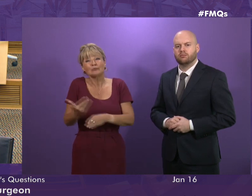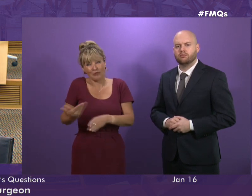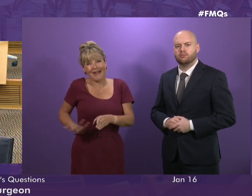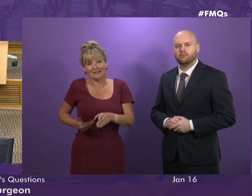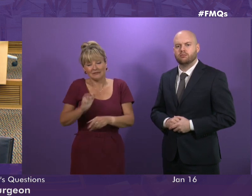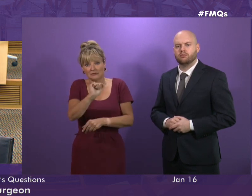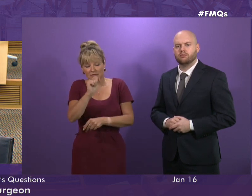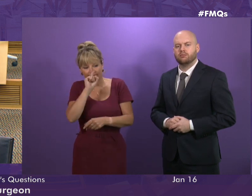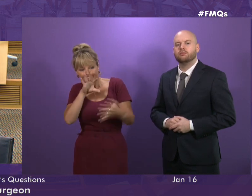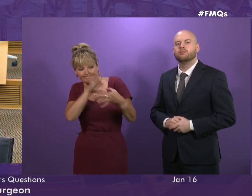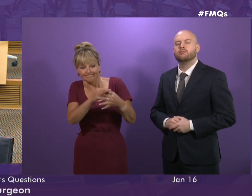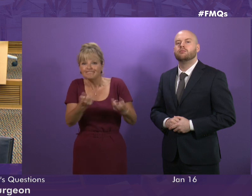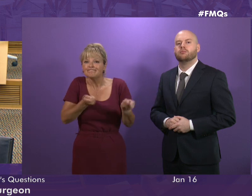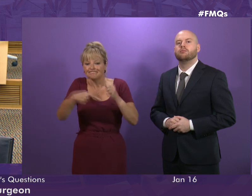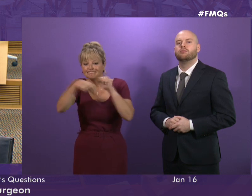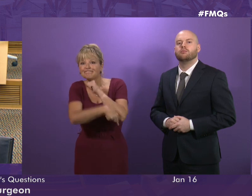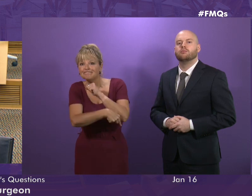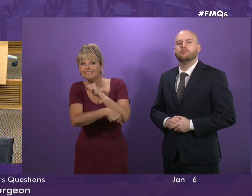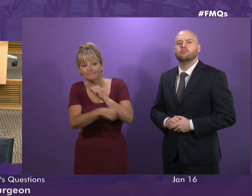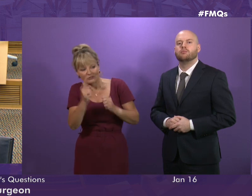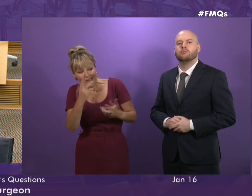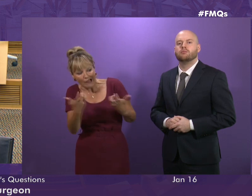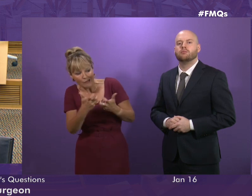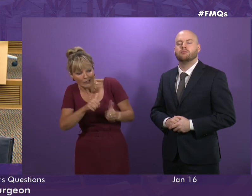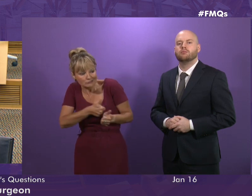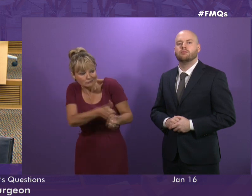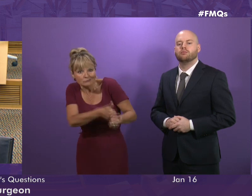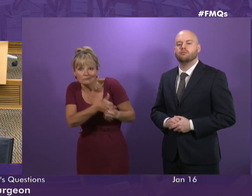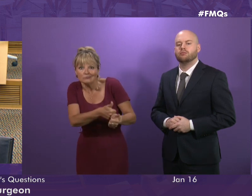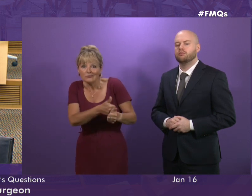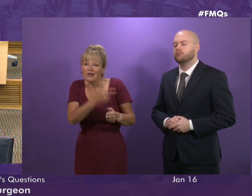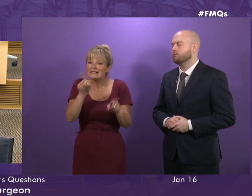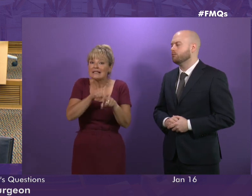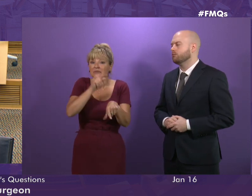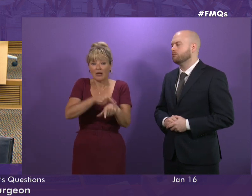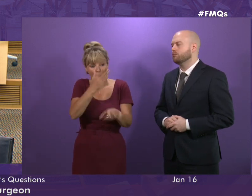to provide whatever support it can, working closely with partners in the South of Scotland